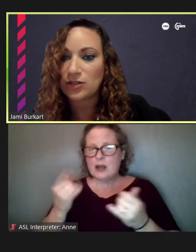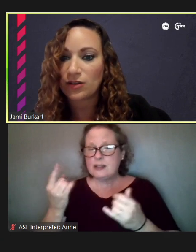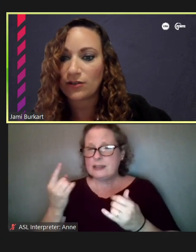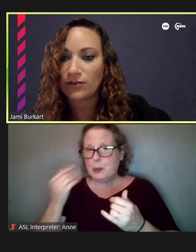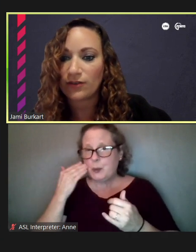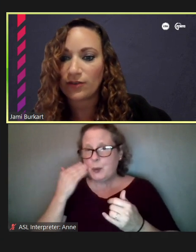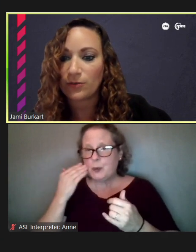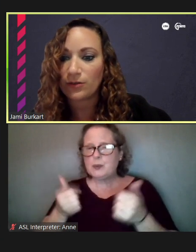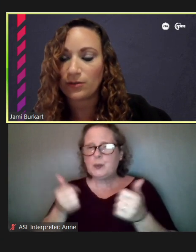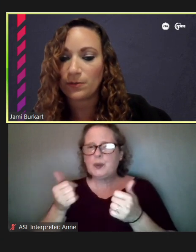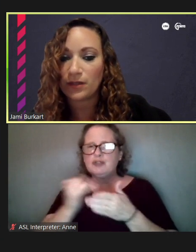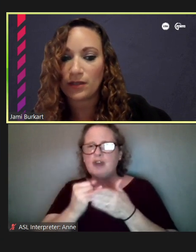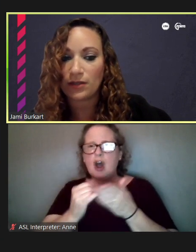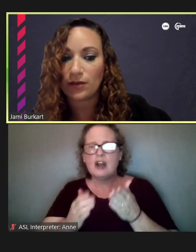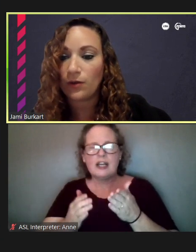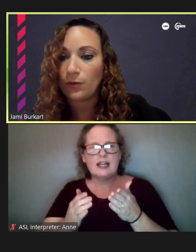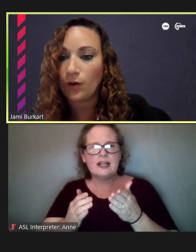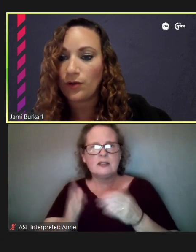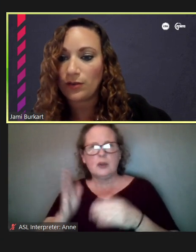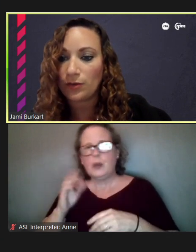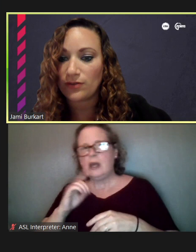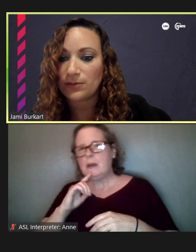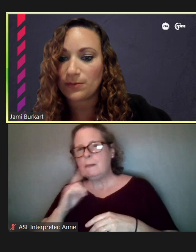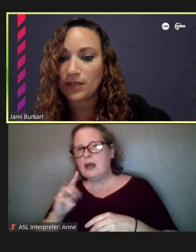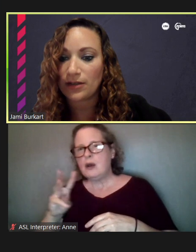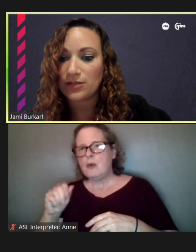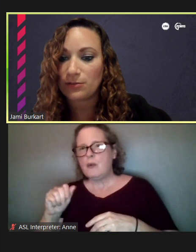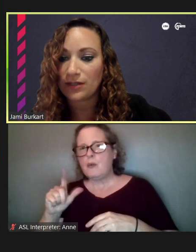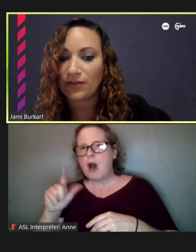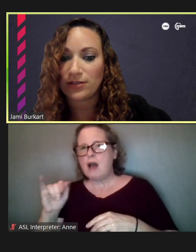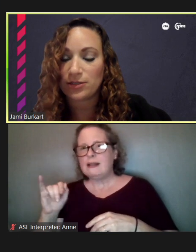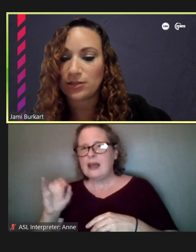answer of if it will be Walli or if somebody else from Ink Factory --